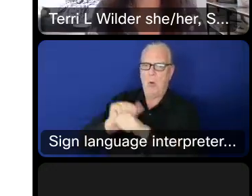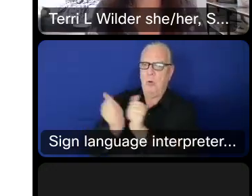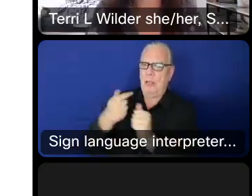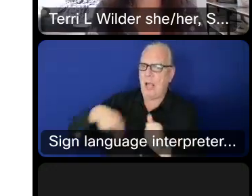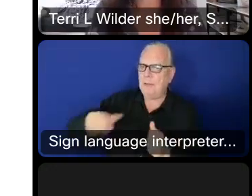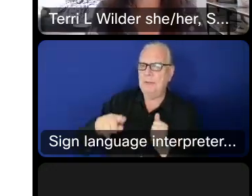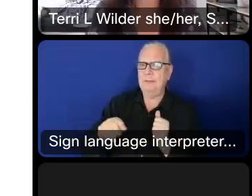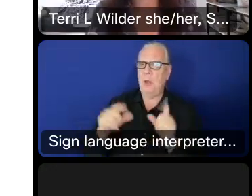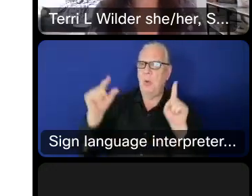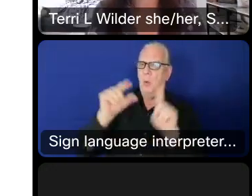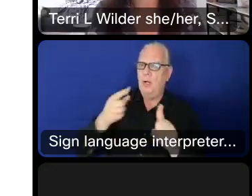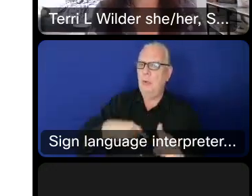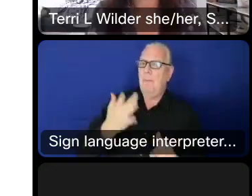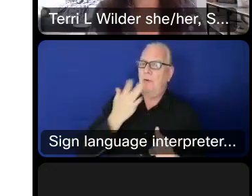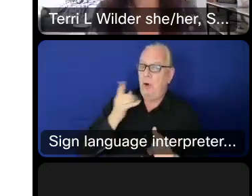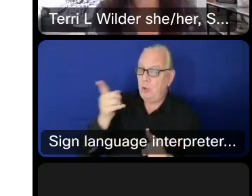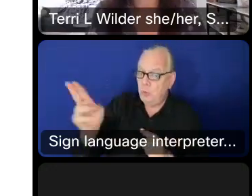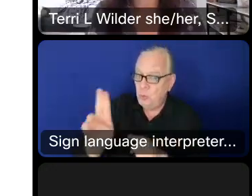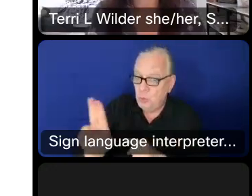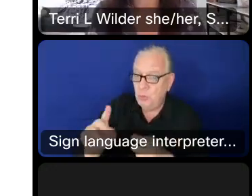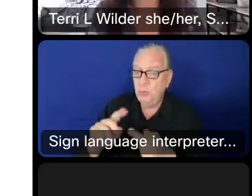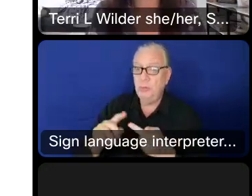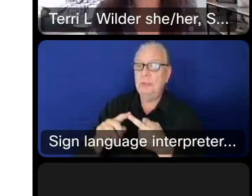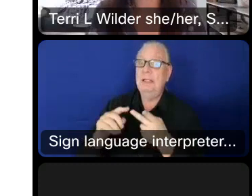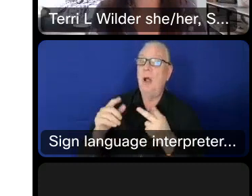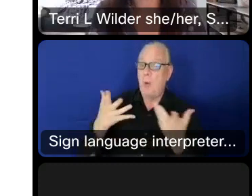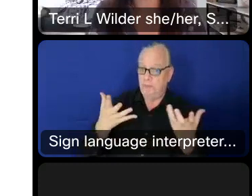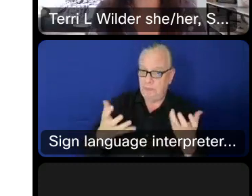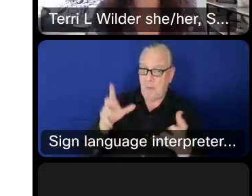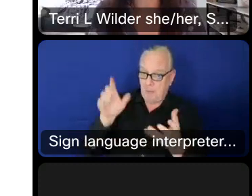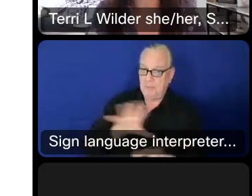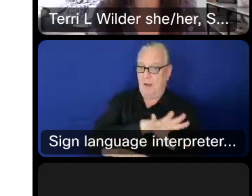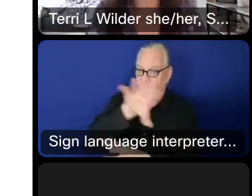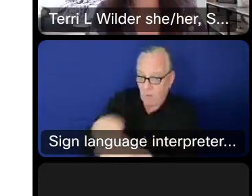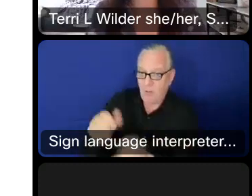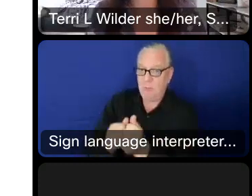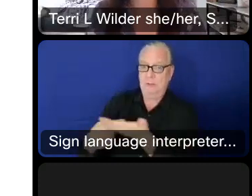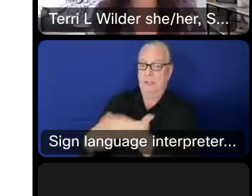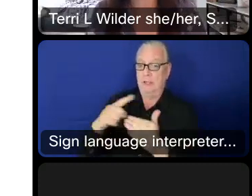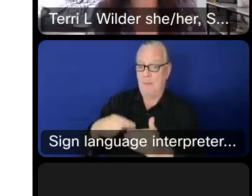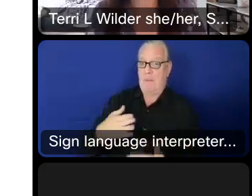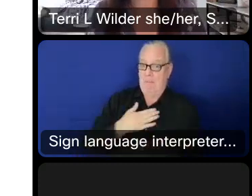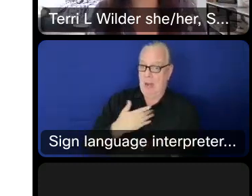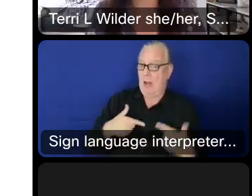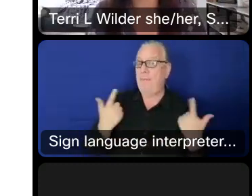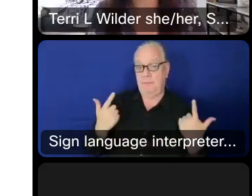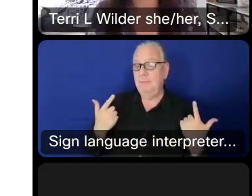imperative that they have a seat at the table to make decisions about their lives, that they are a partner with their healthcare